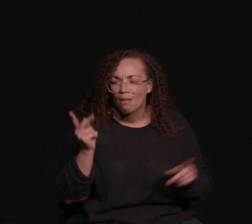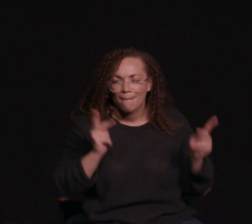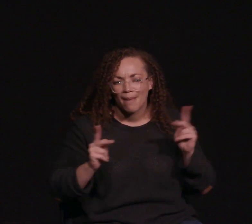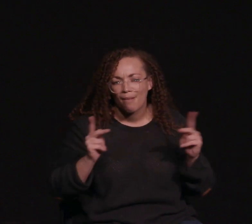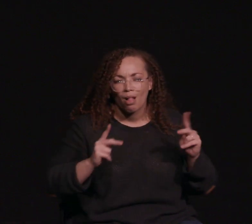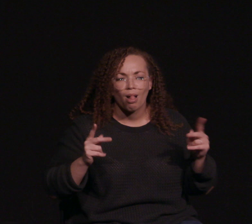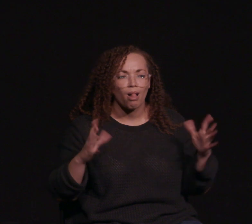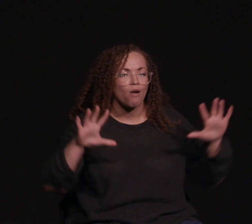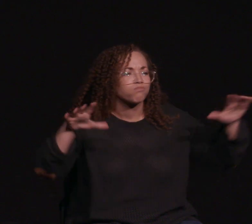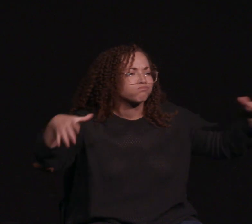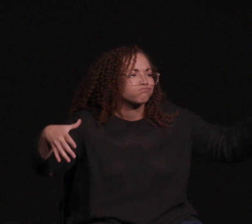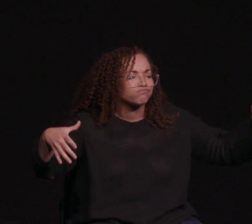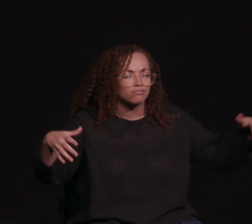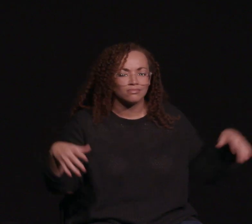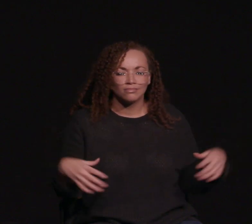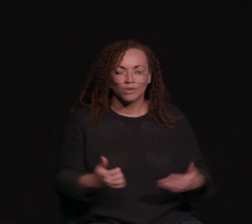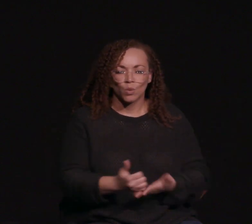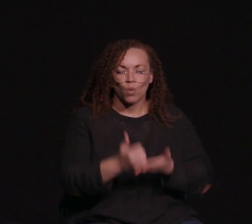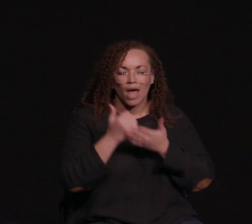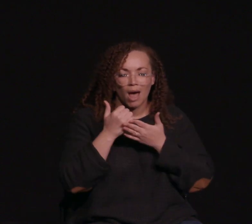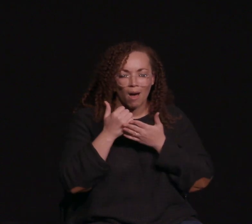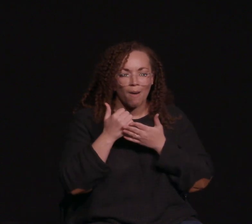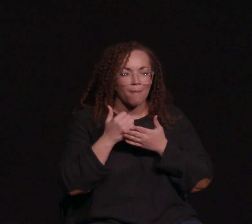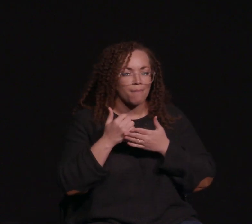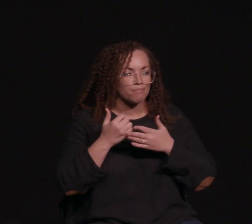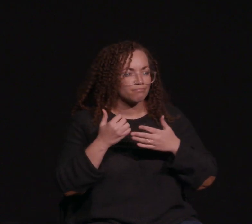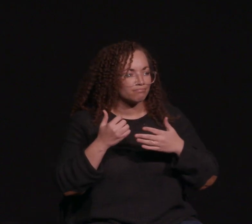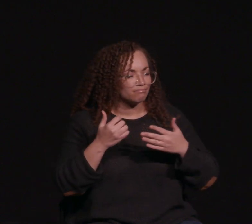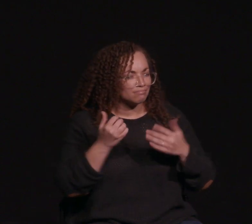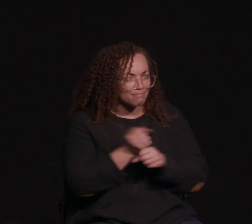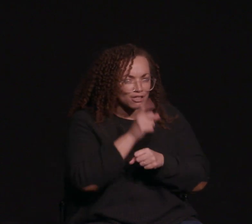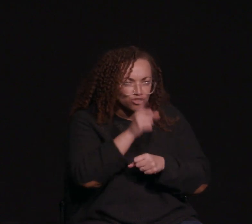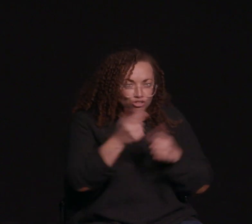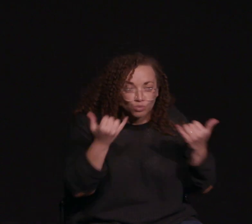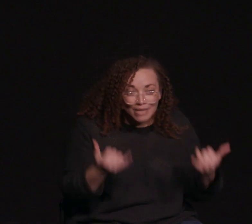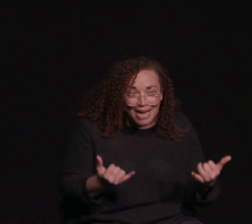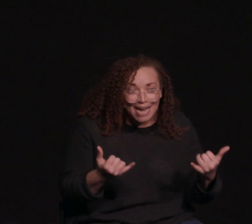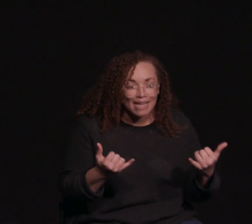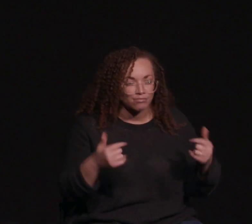who've made today and this entire series possible.